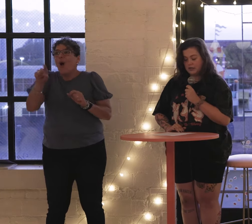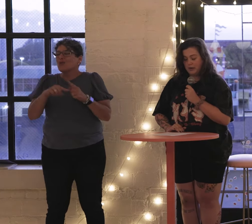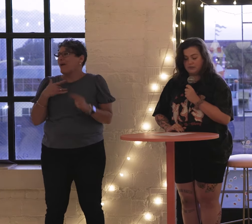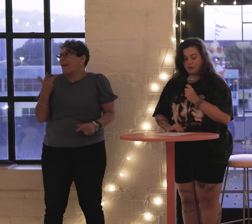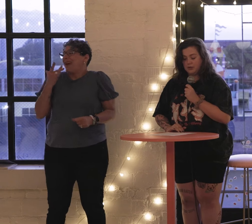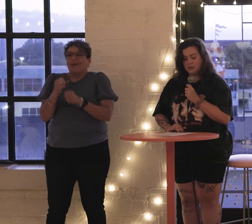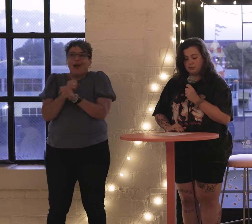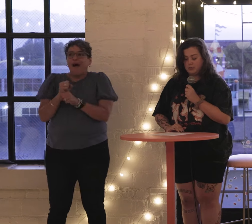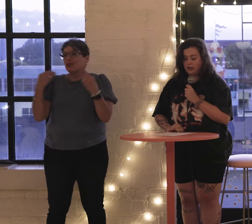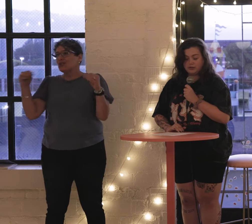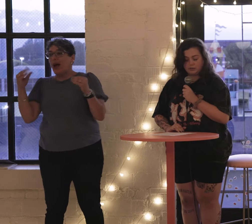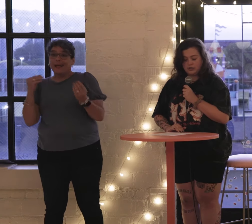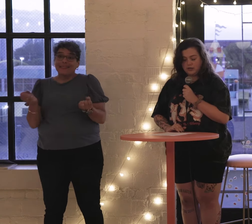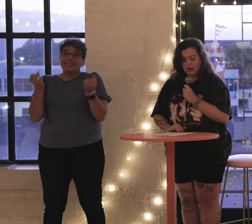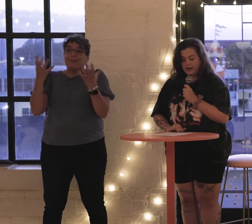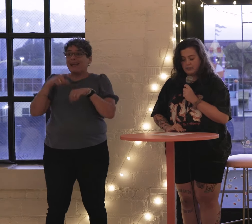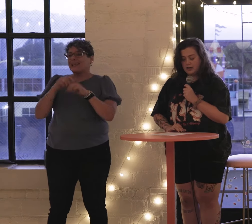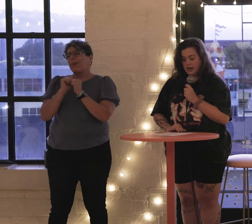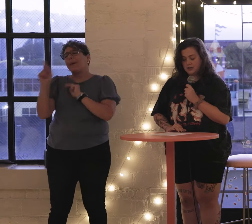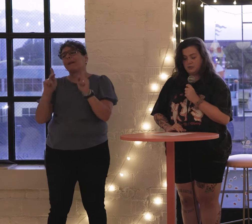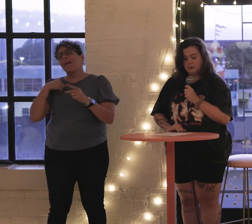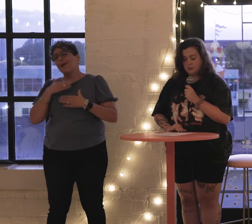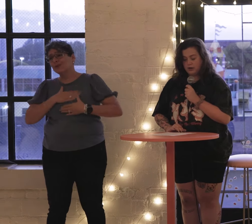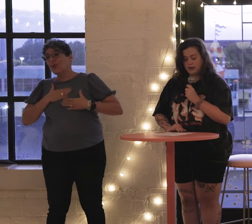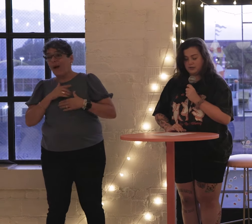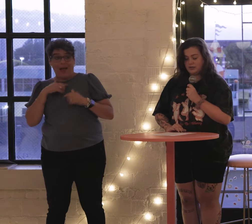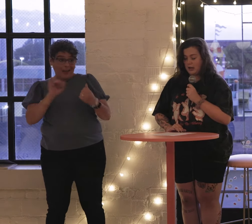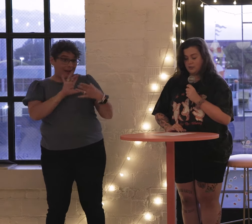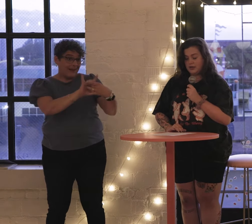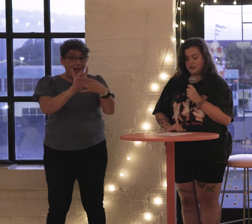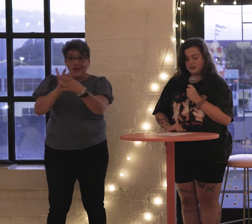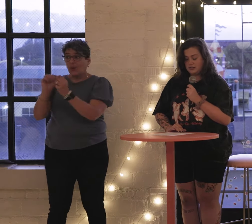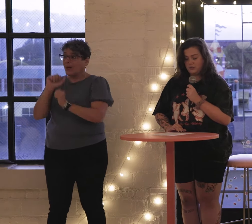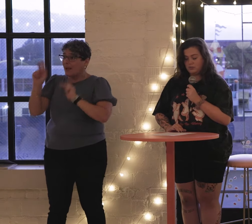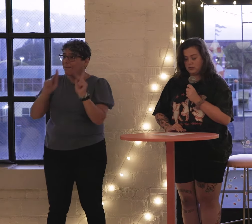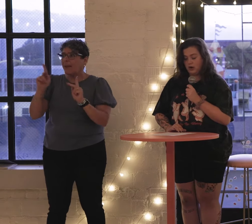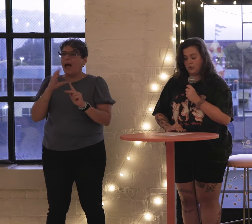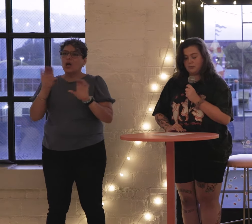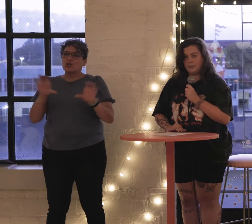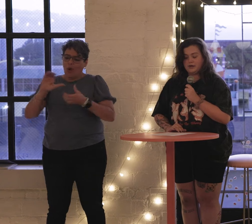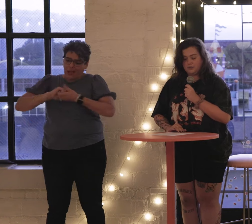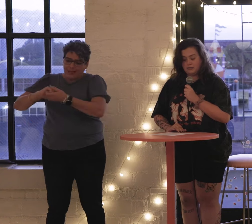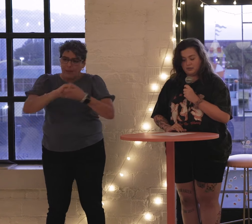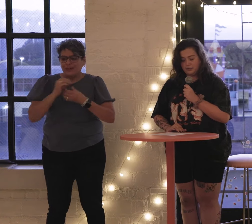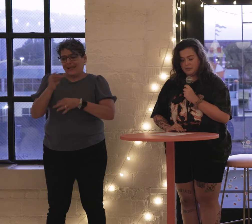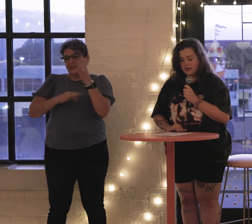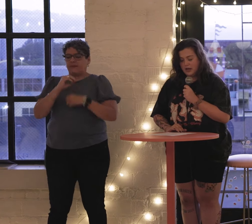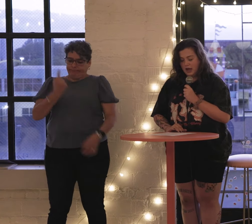and spend a few minutes with people I enjoy. I can make connections with people and do collaborations instead of doing all the work by myself in my room.